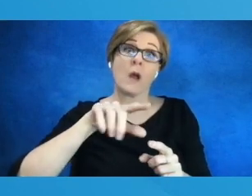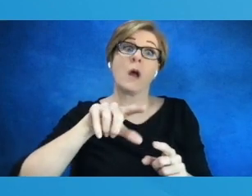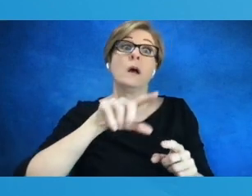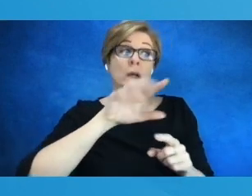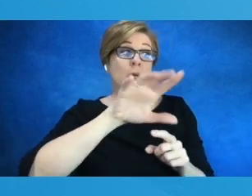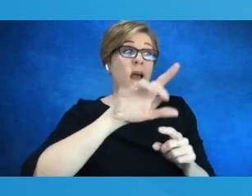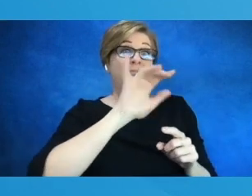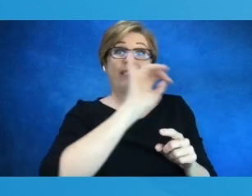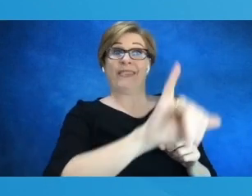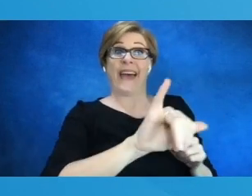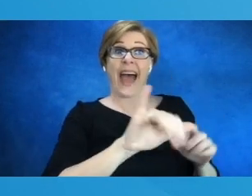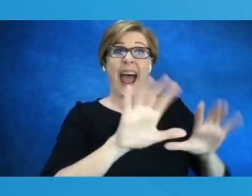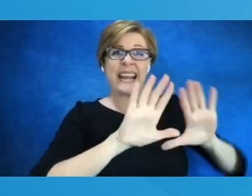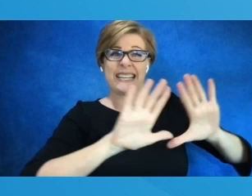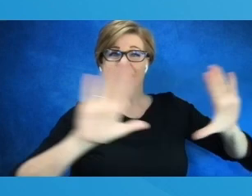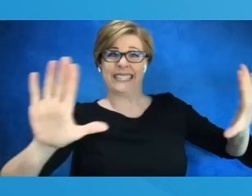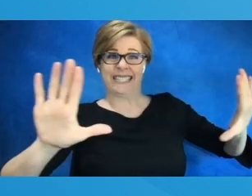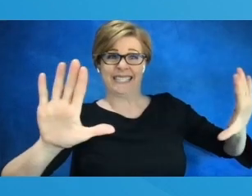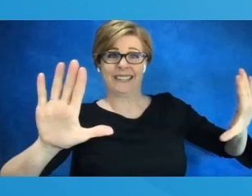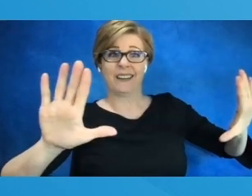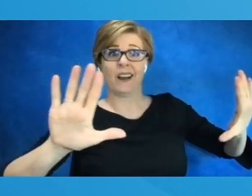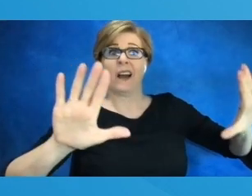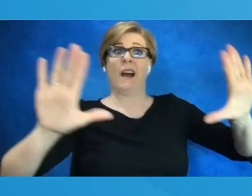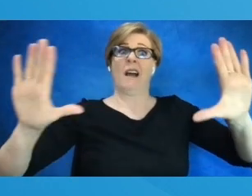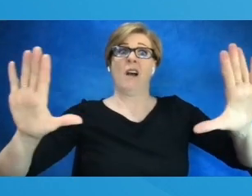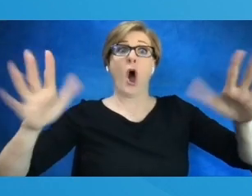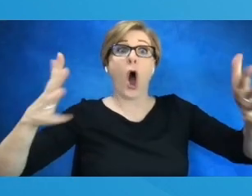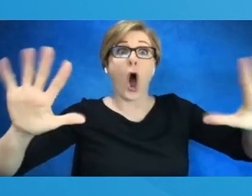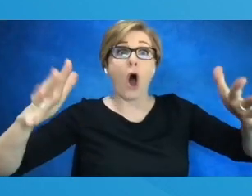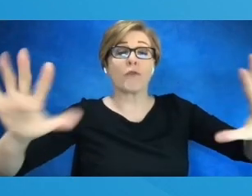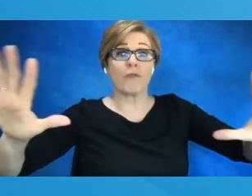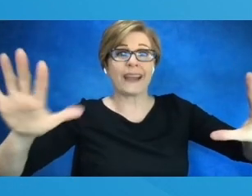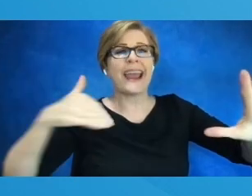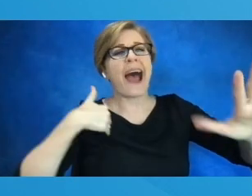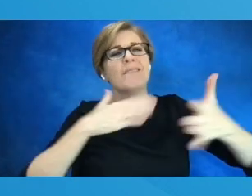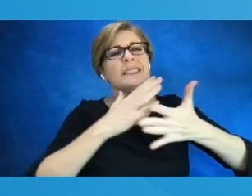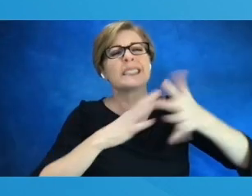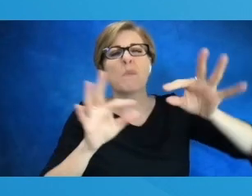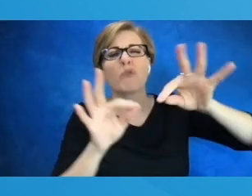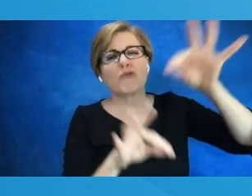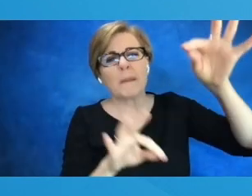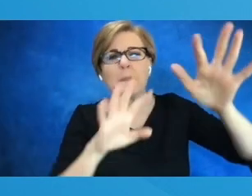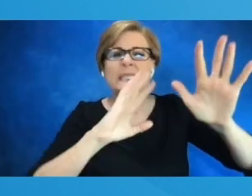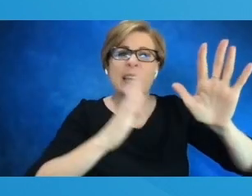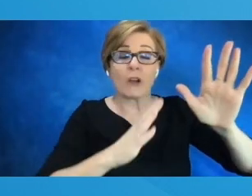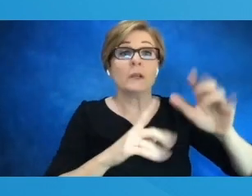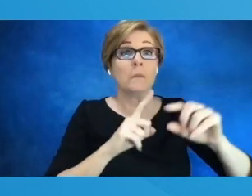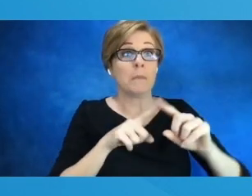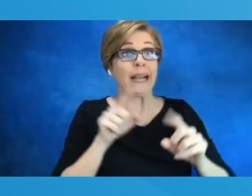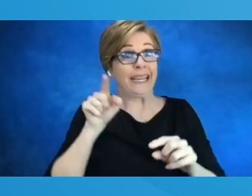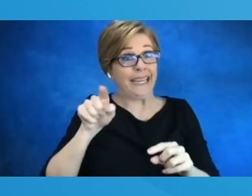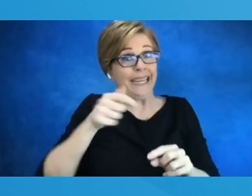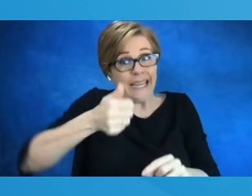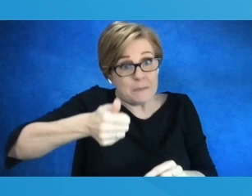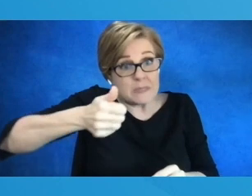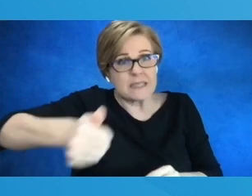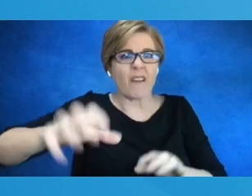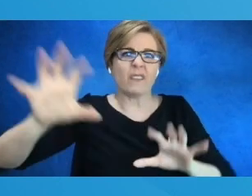museum, he went through the galleries once it was installed and physically pulled apart and made more.